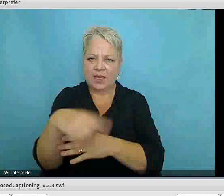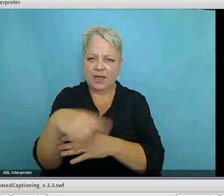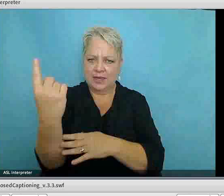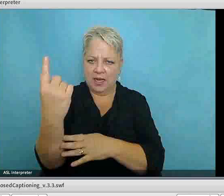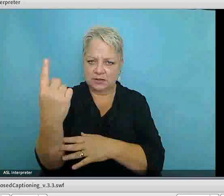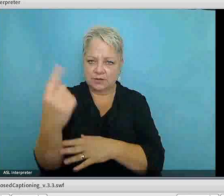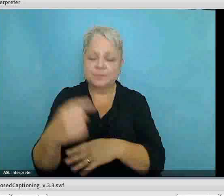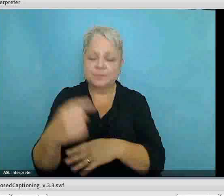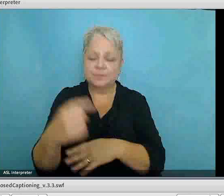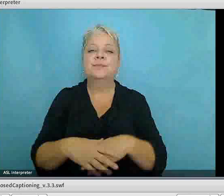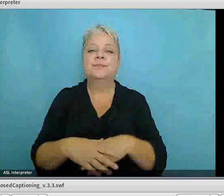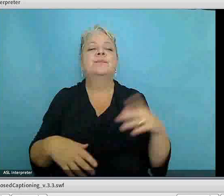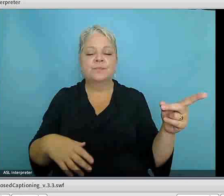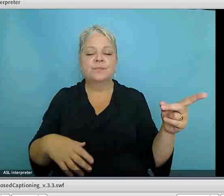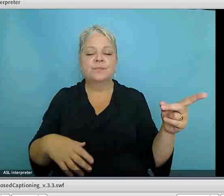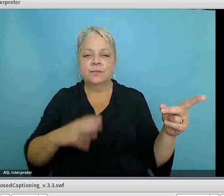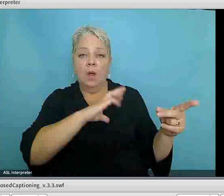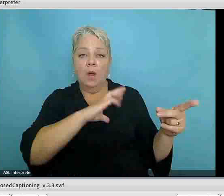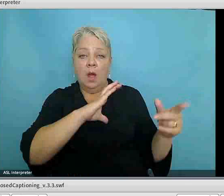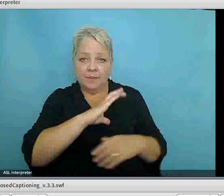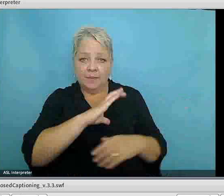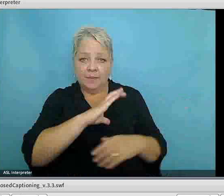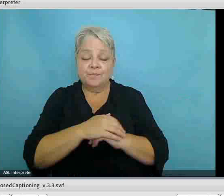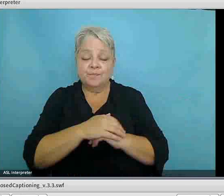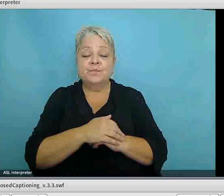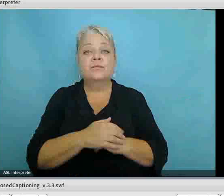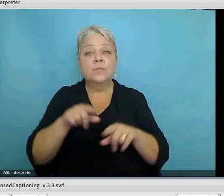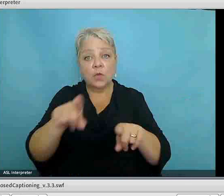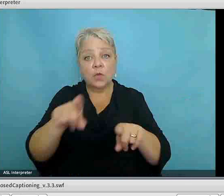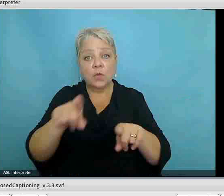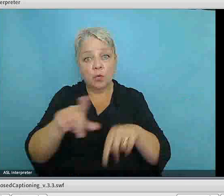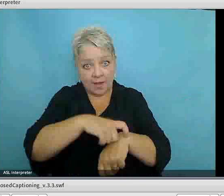fee for service services they were getting at the time.